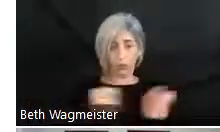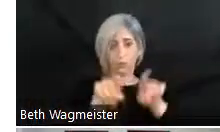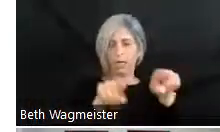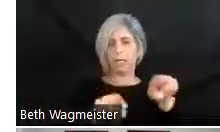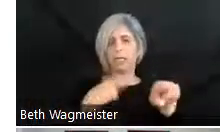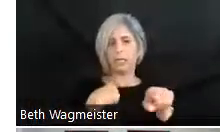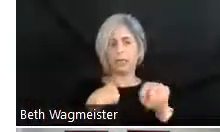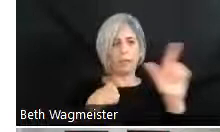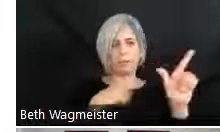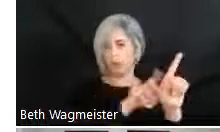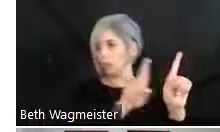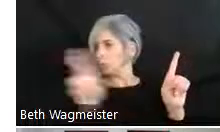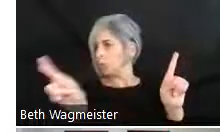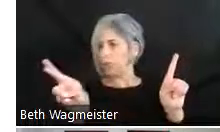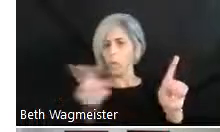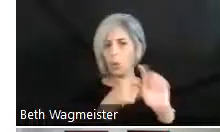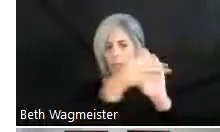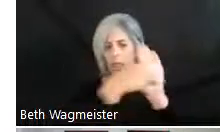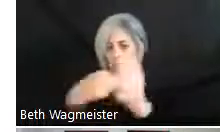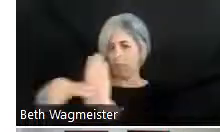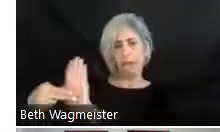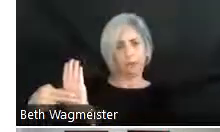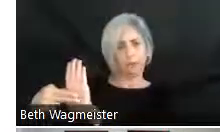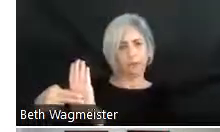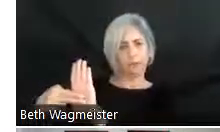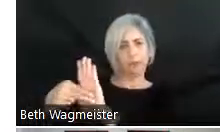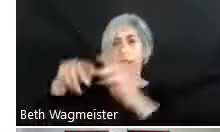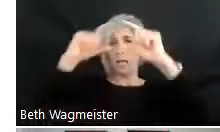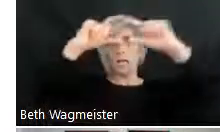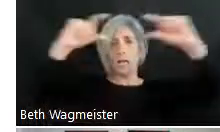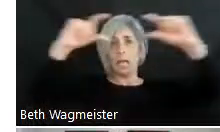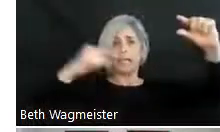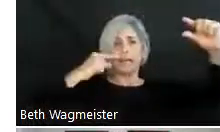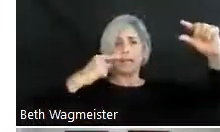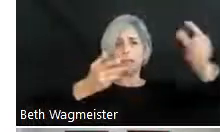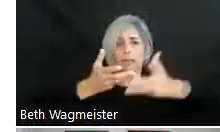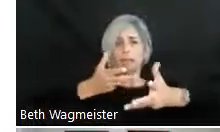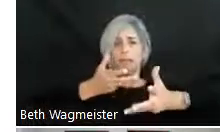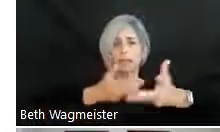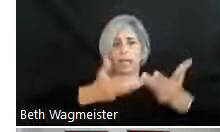left to right with some labels across it the heading says engagement journey. This is typically how